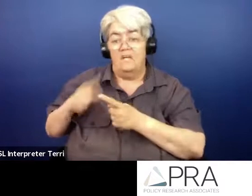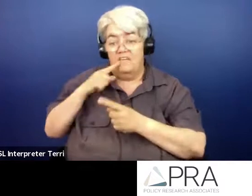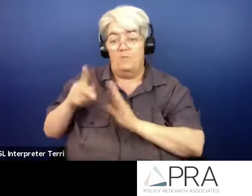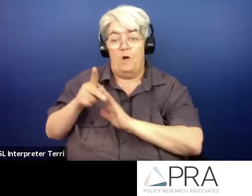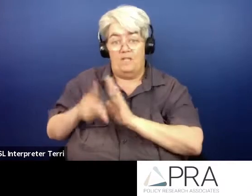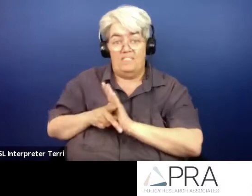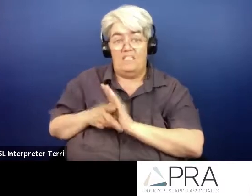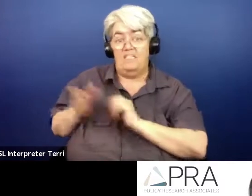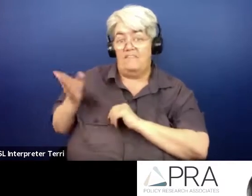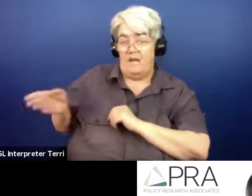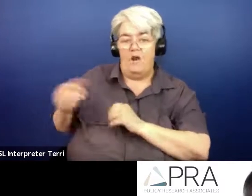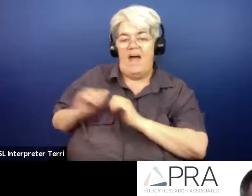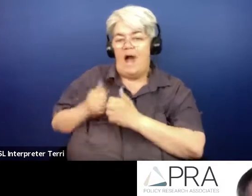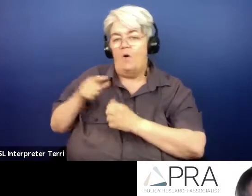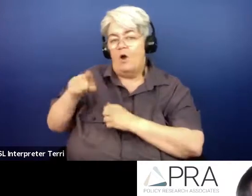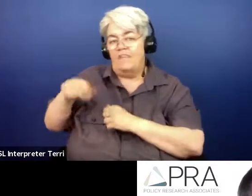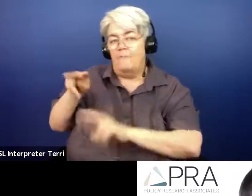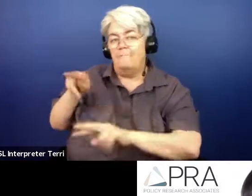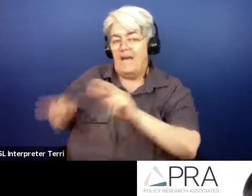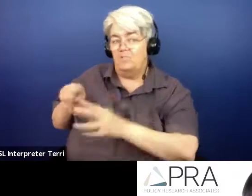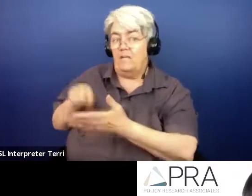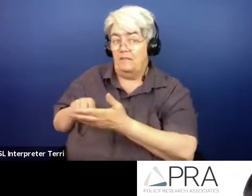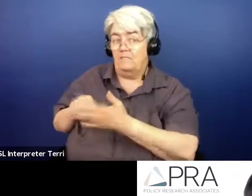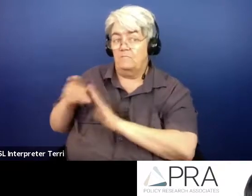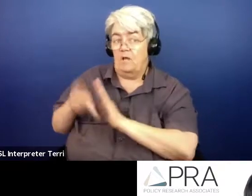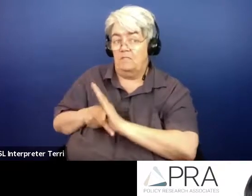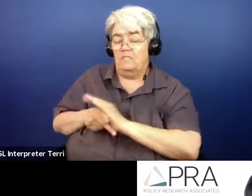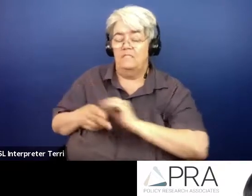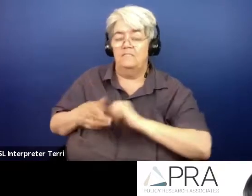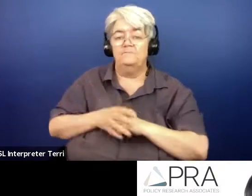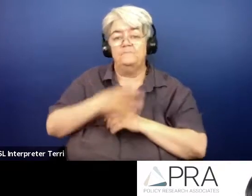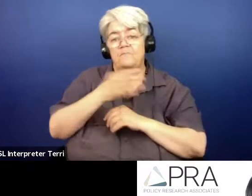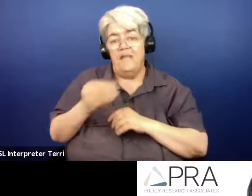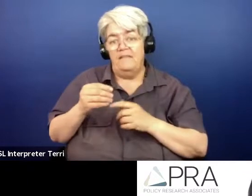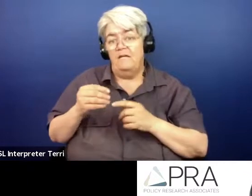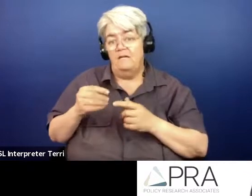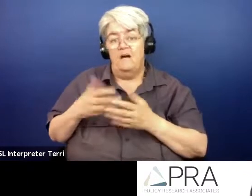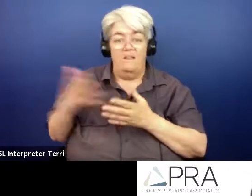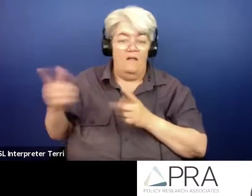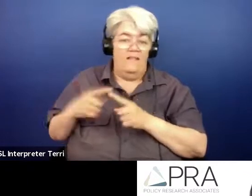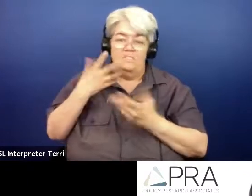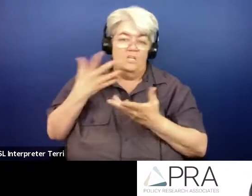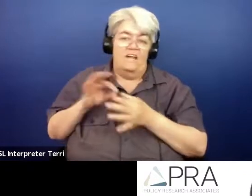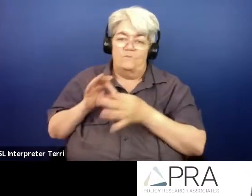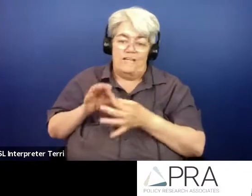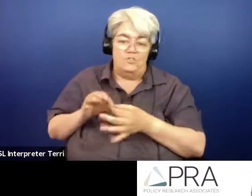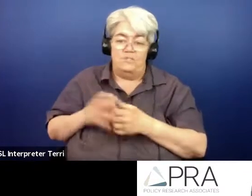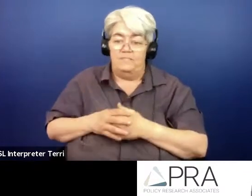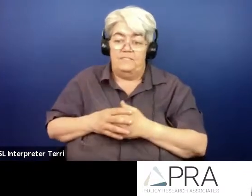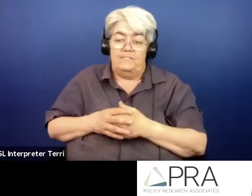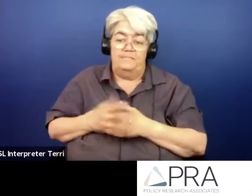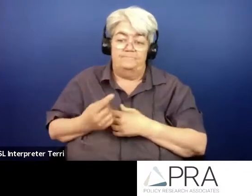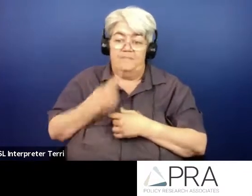From there a lot of it is going to be about relationships unfortunately. There are ways